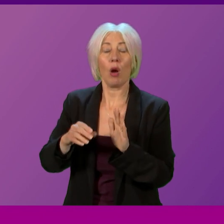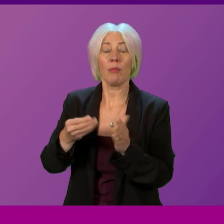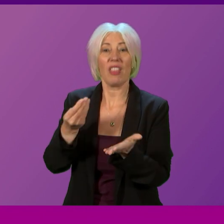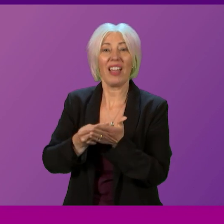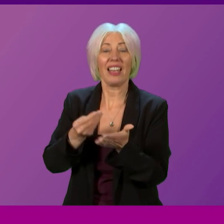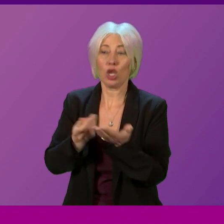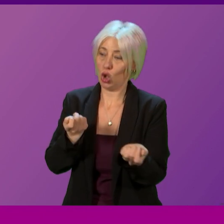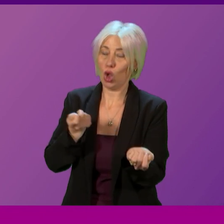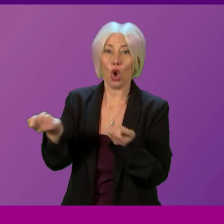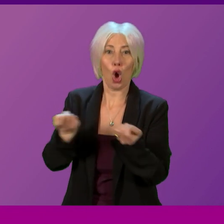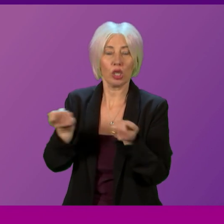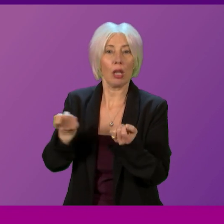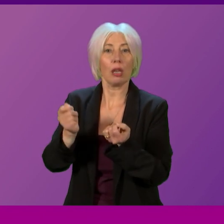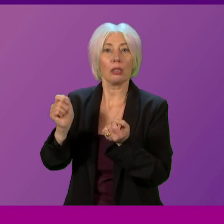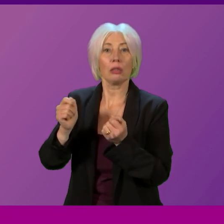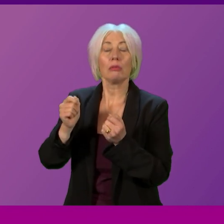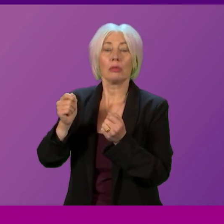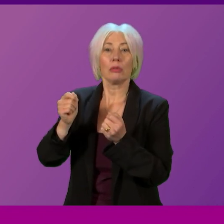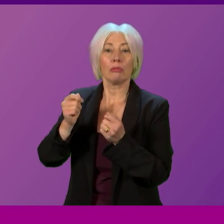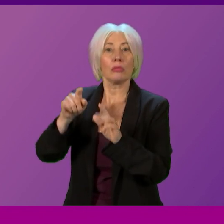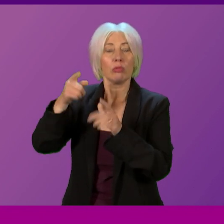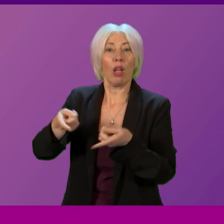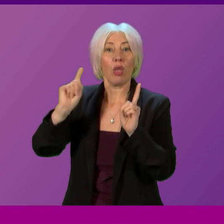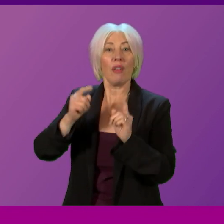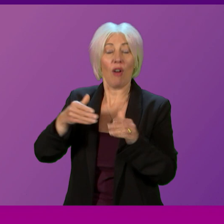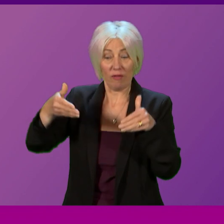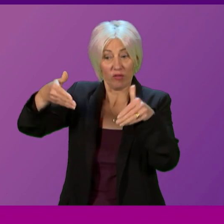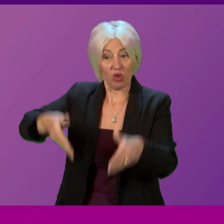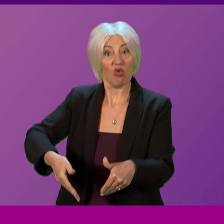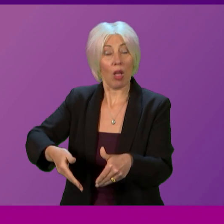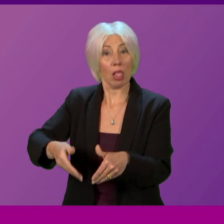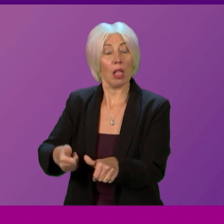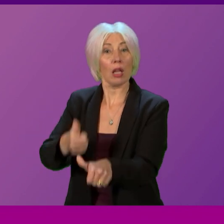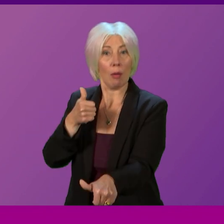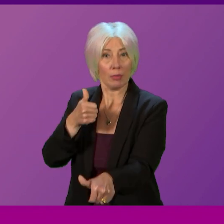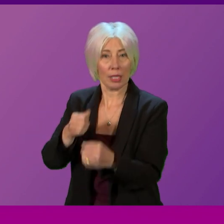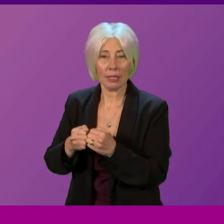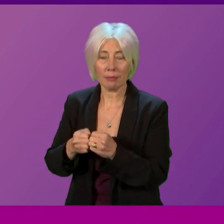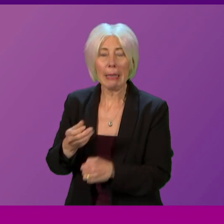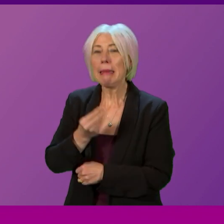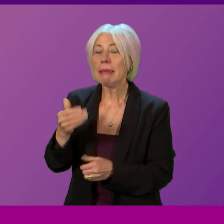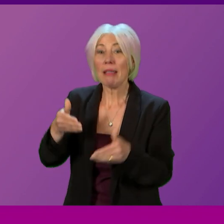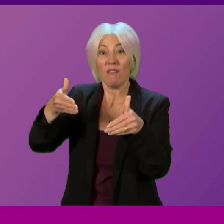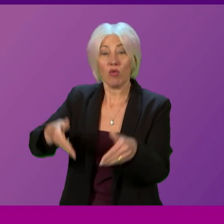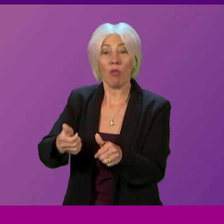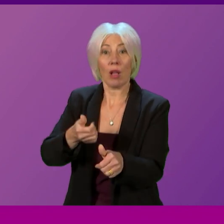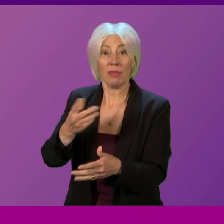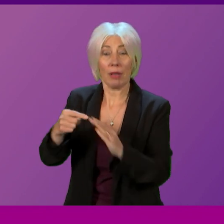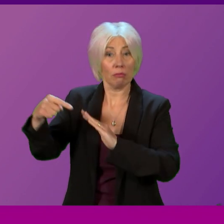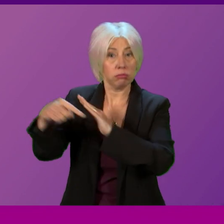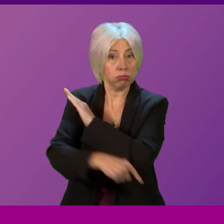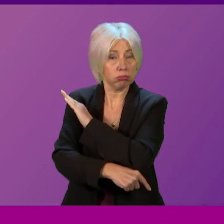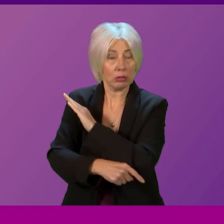Authority, a number of companies have gone into administration, including Safe Hands